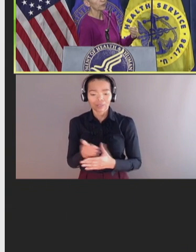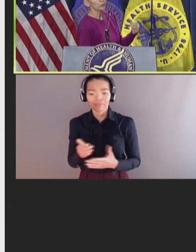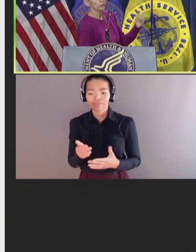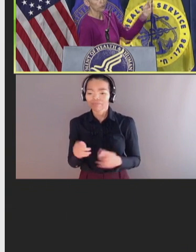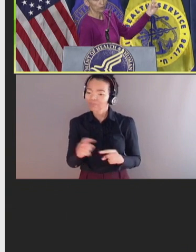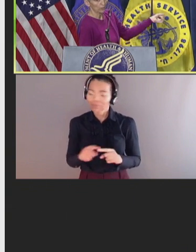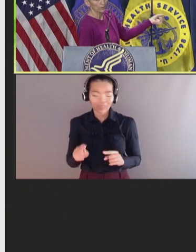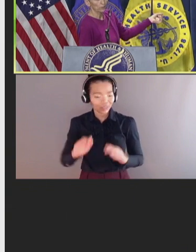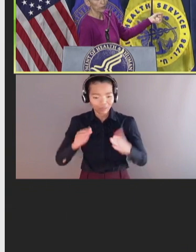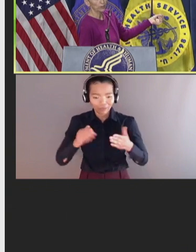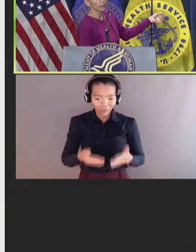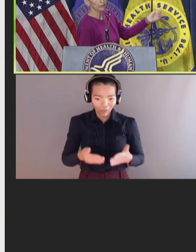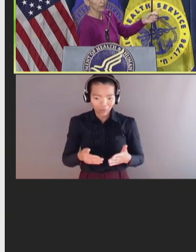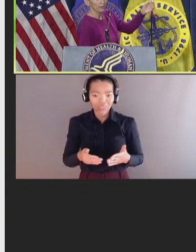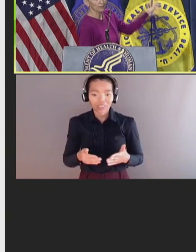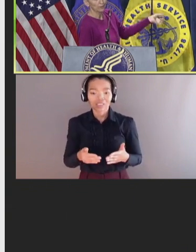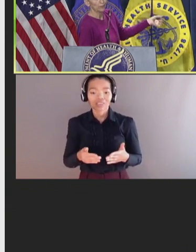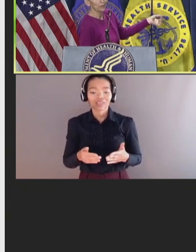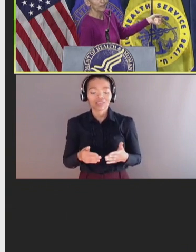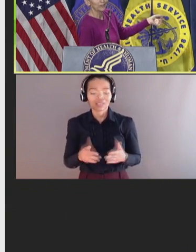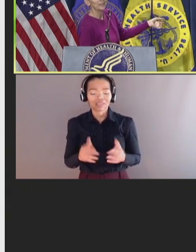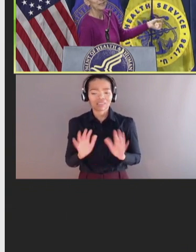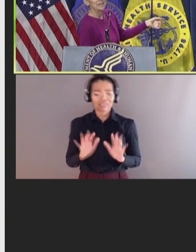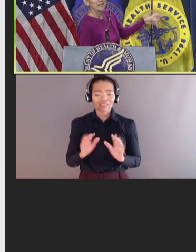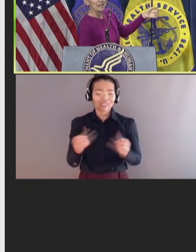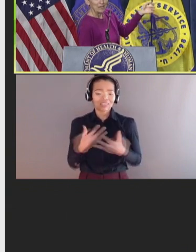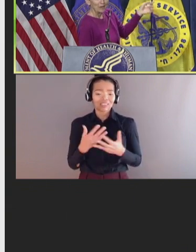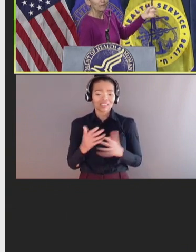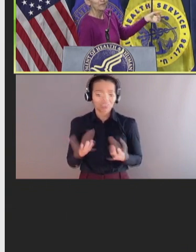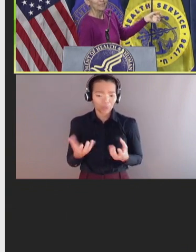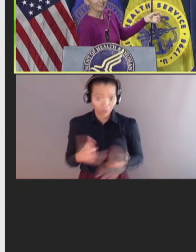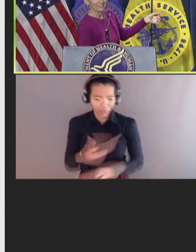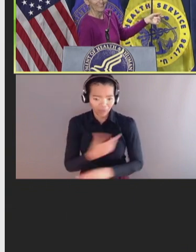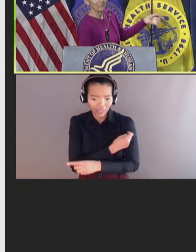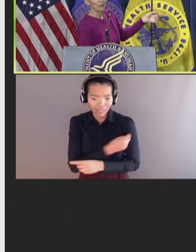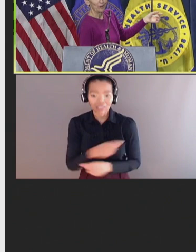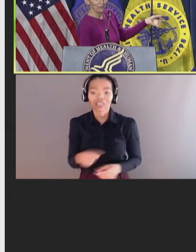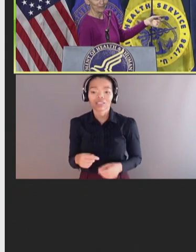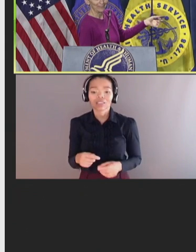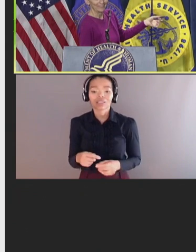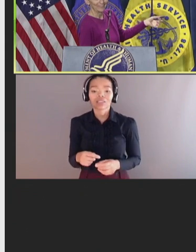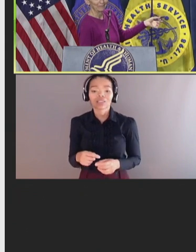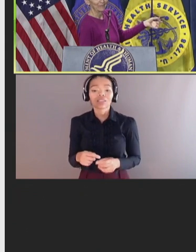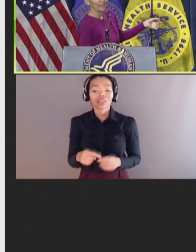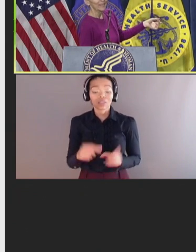we should skip the word. I've been saying this for four years, confidence. It's about confidence.